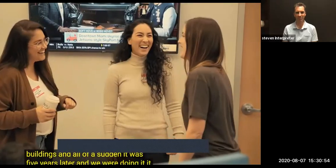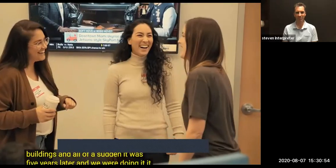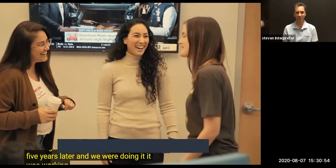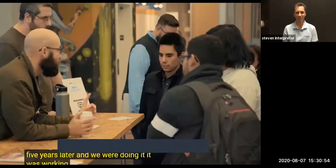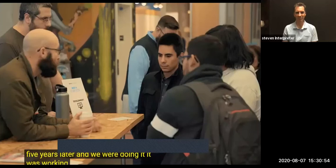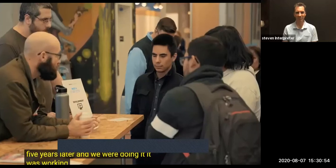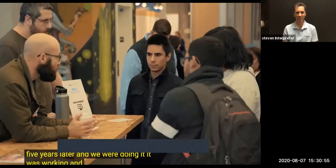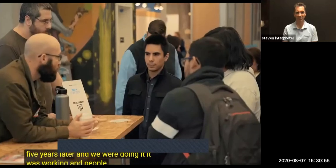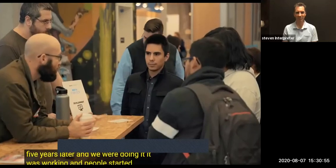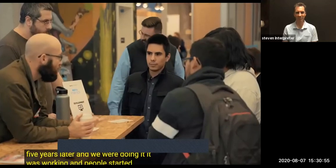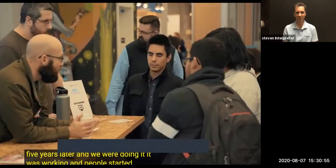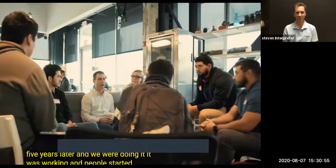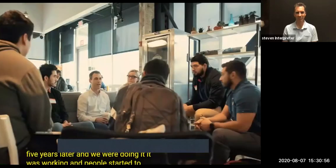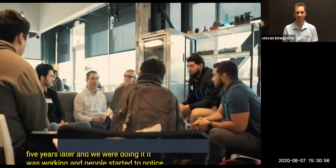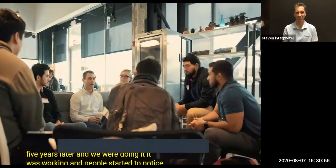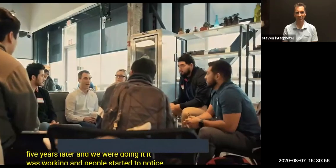It was working and people started to notice.